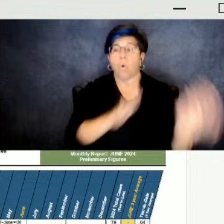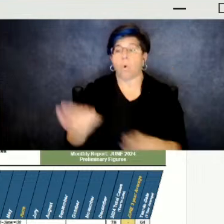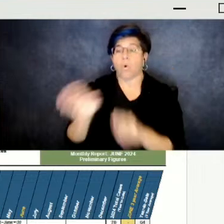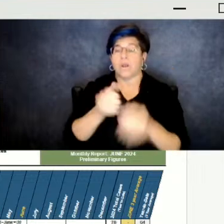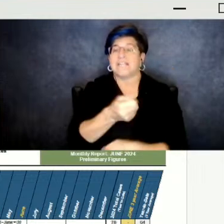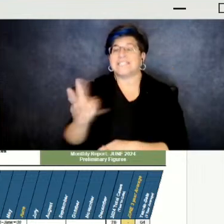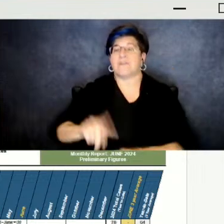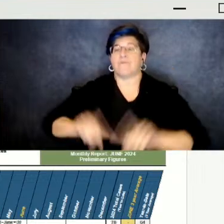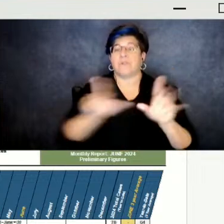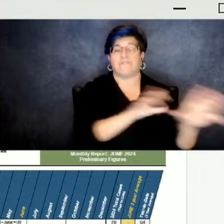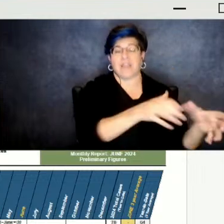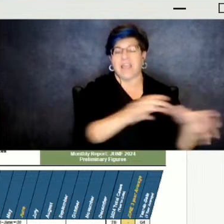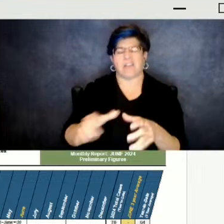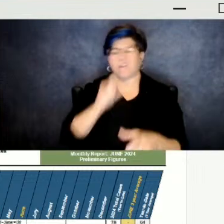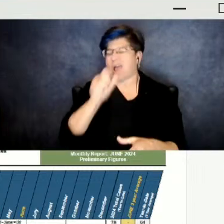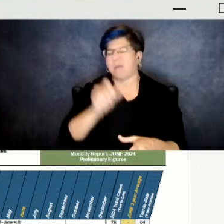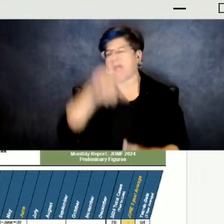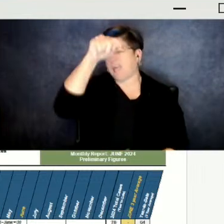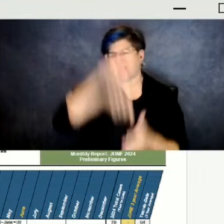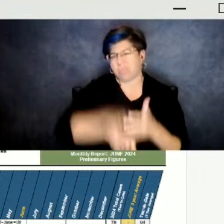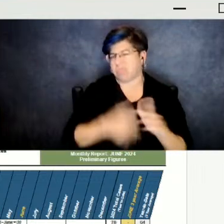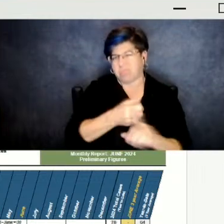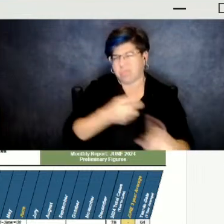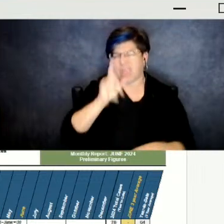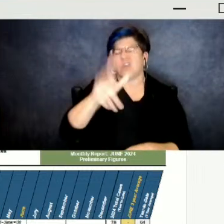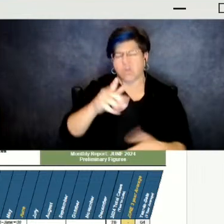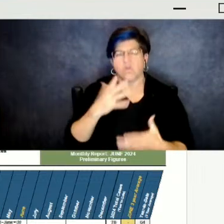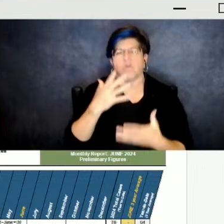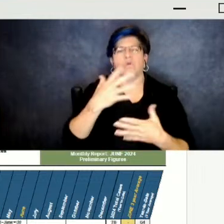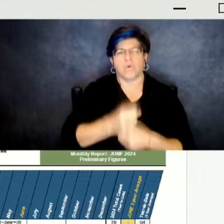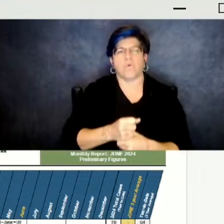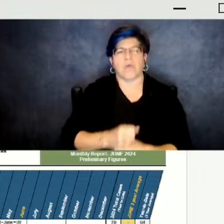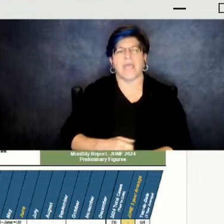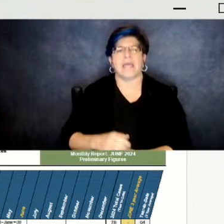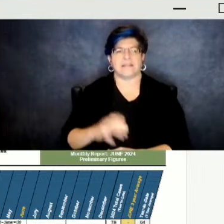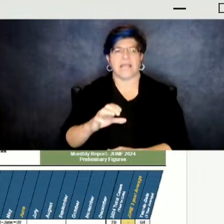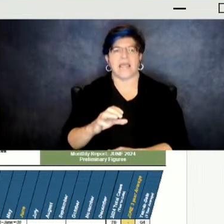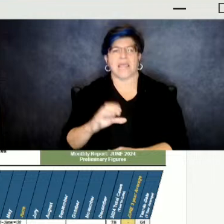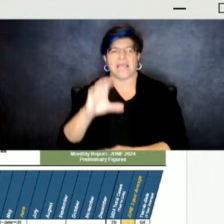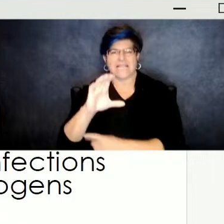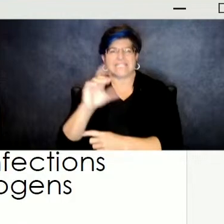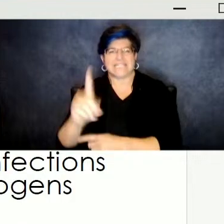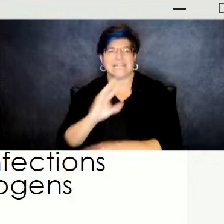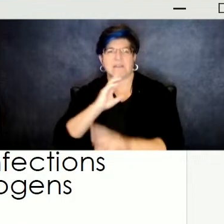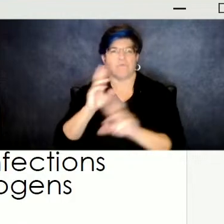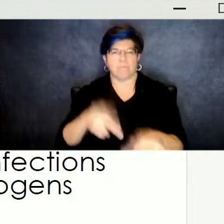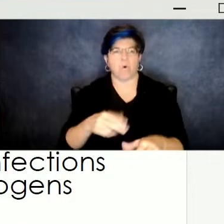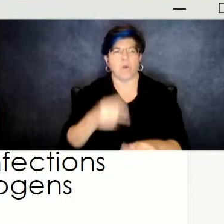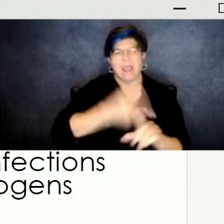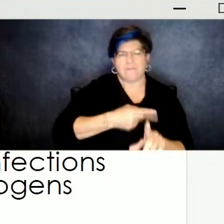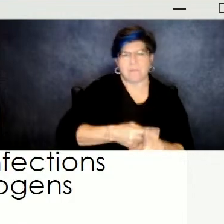REPORTABLE TO THE HEALTH DEPARTMENT. THEY ARE ORGANIZED INTO SEVERAL CATEGORIES. I WON'T GO THROUGH THE DETAILS